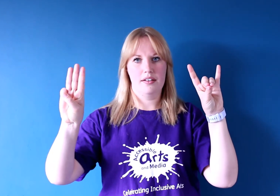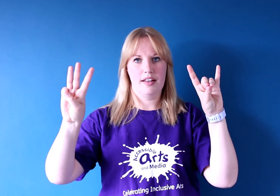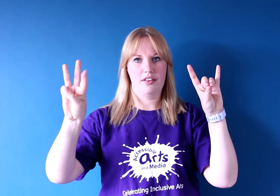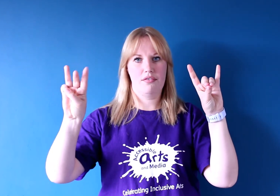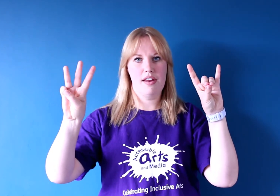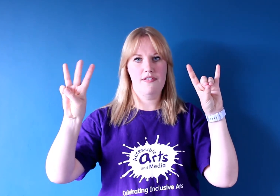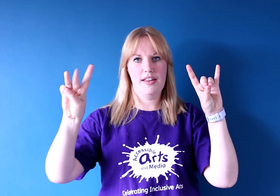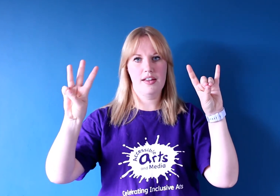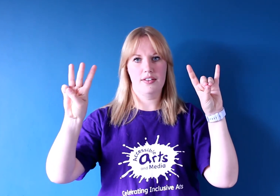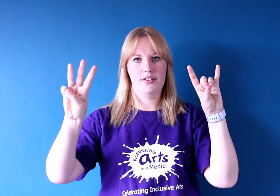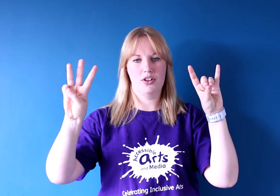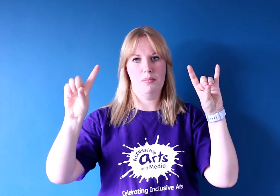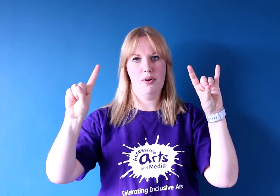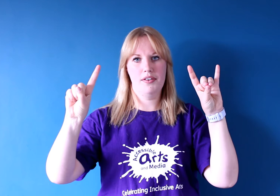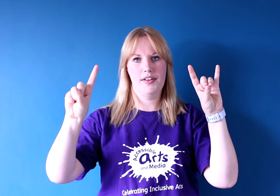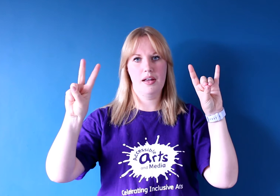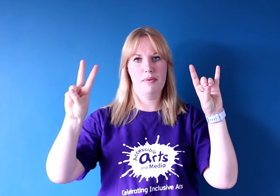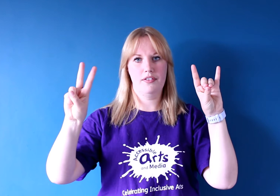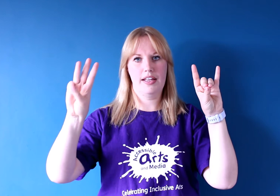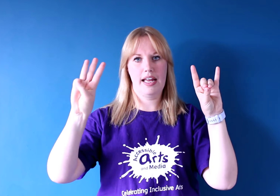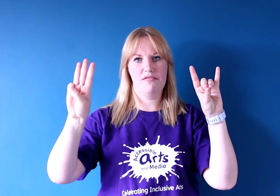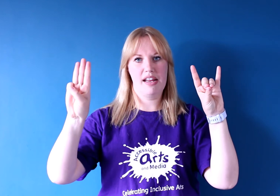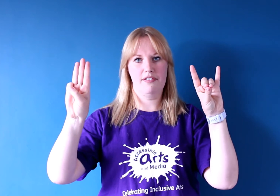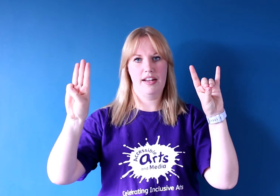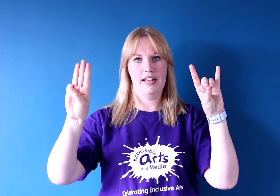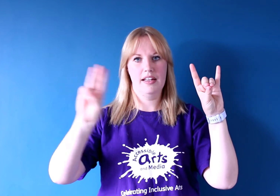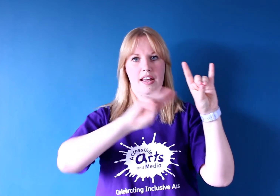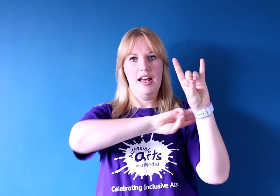So that’s three fingers stuck up, pointy finger, middle finger and ring finger